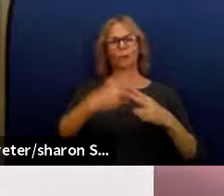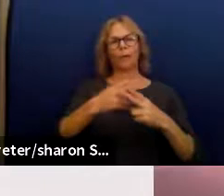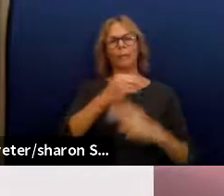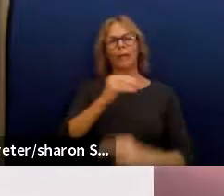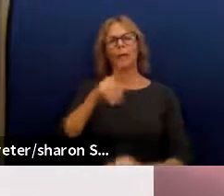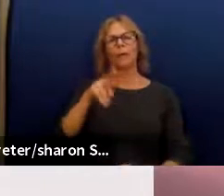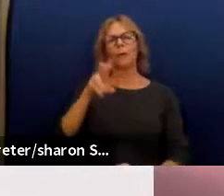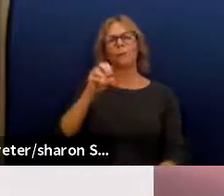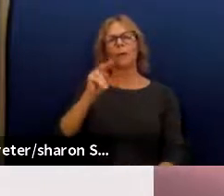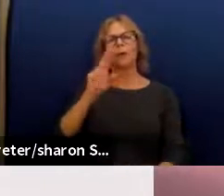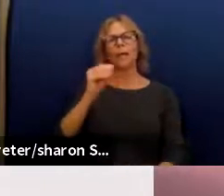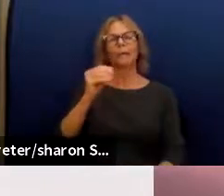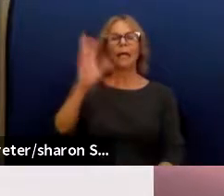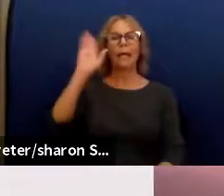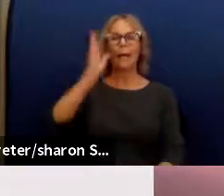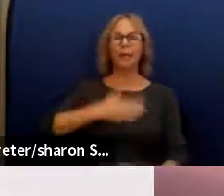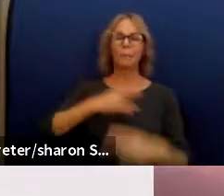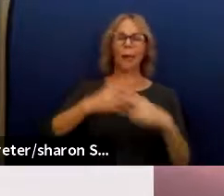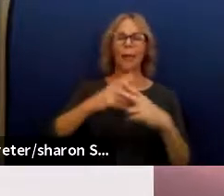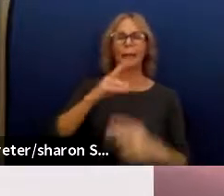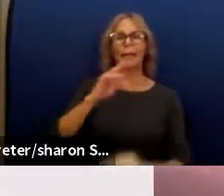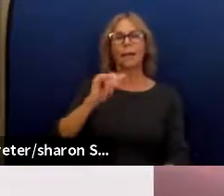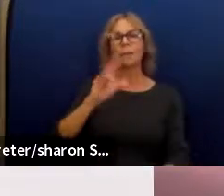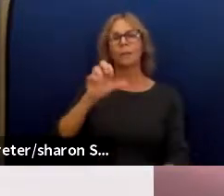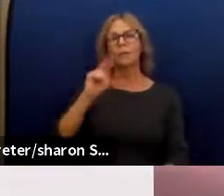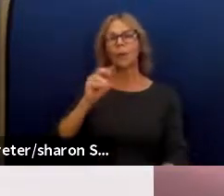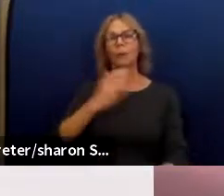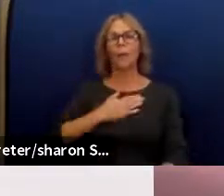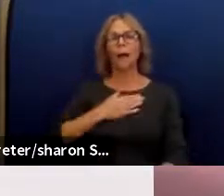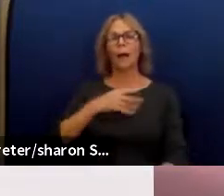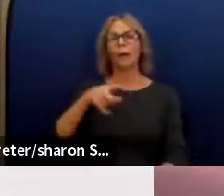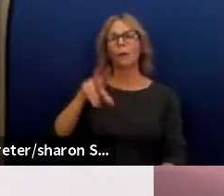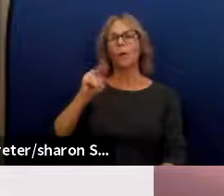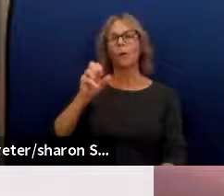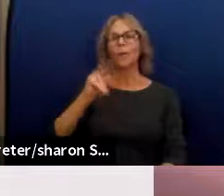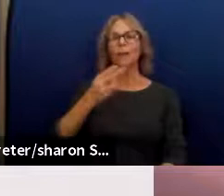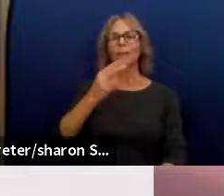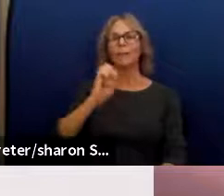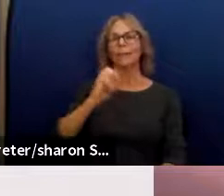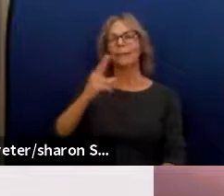you know, so say, Hi, my name is Arien Reed, and my pronouns are he/him/his, what are yours. And then that prompts a person to then